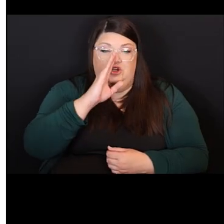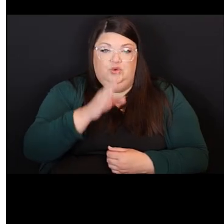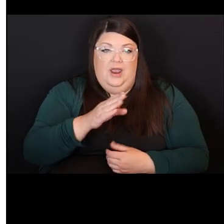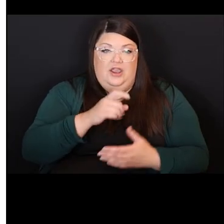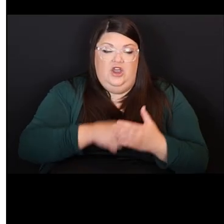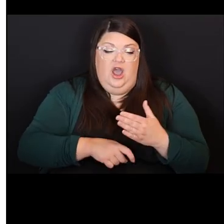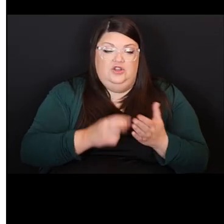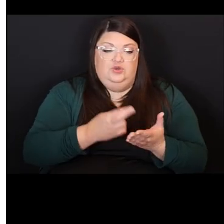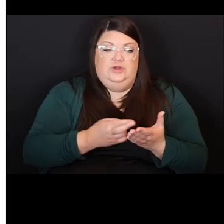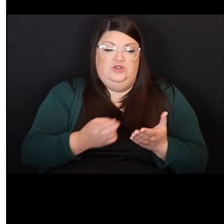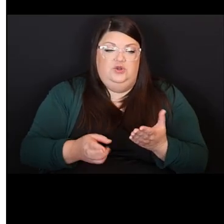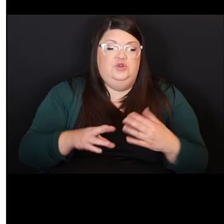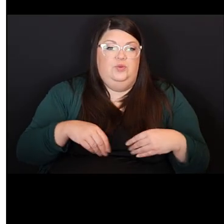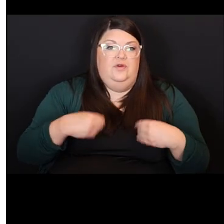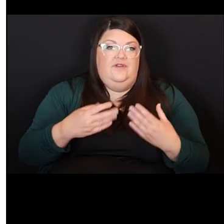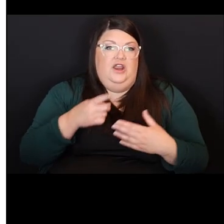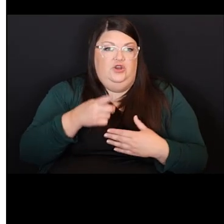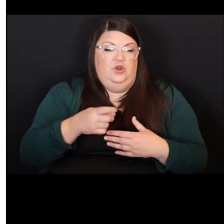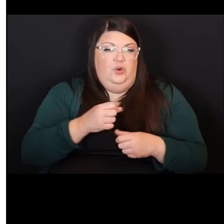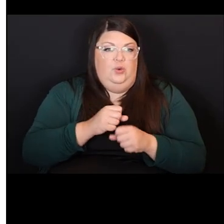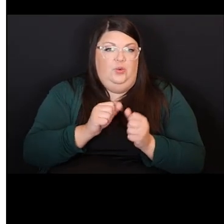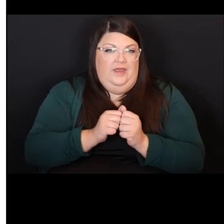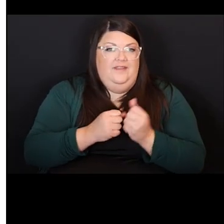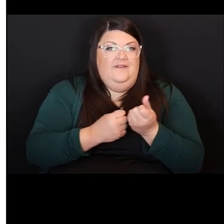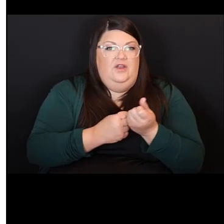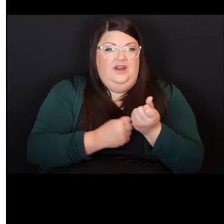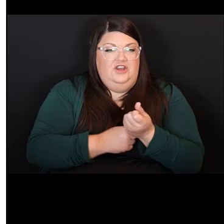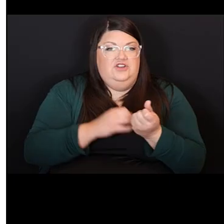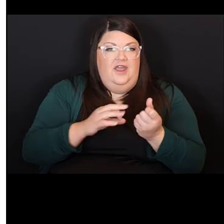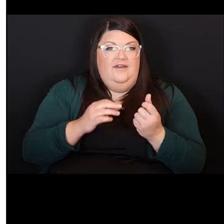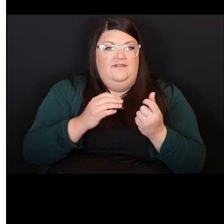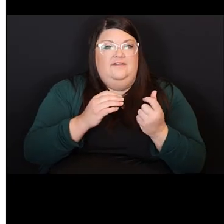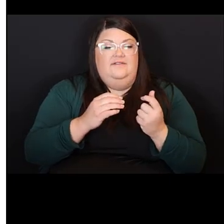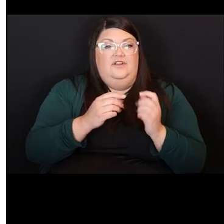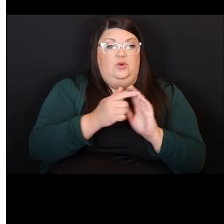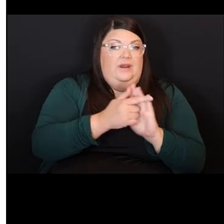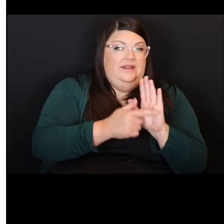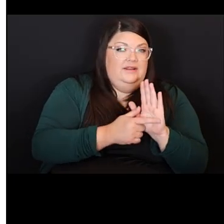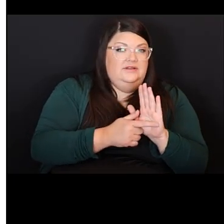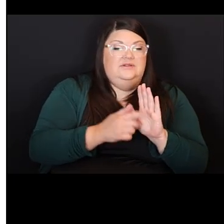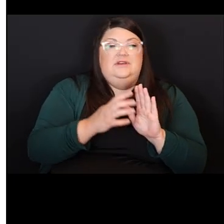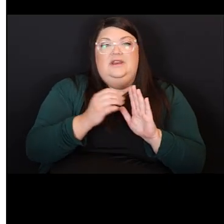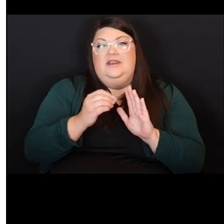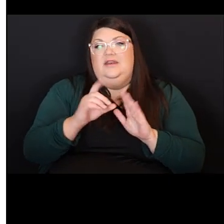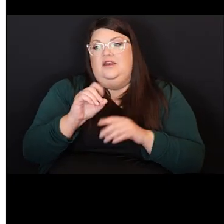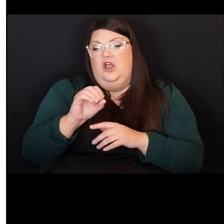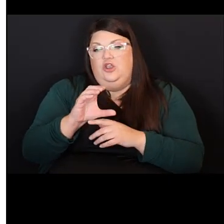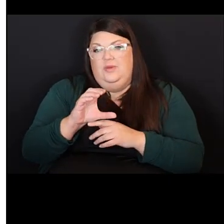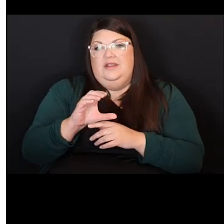The indirect cost resources will provide you with a foundation of the regulations and documents to